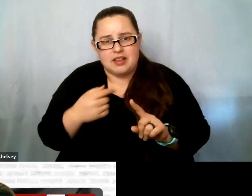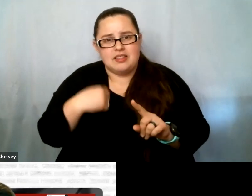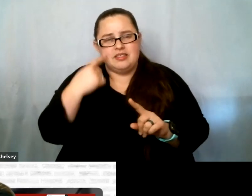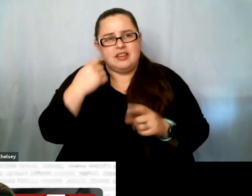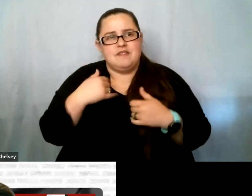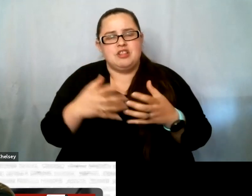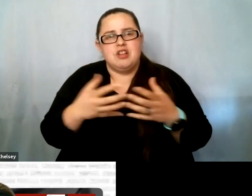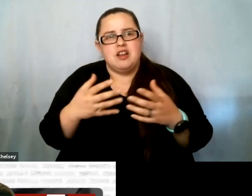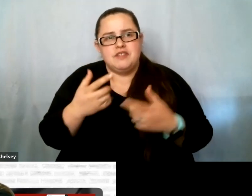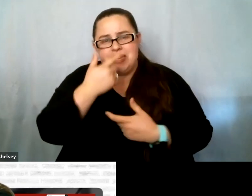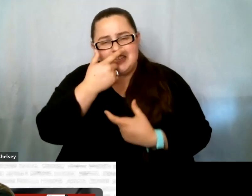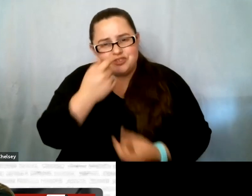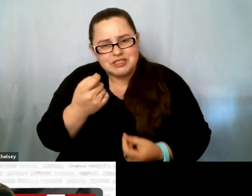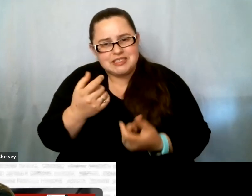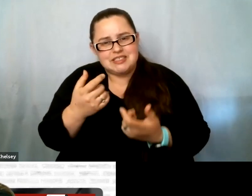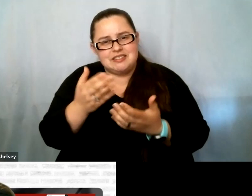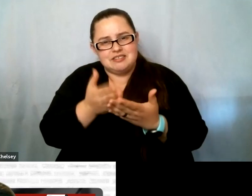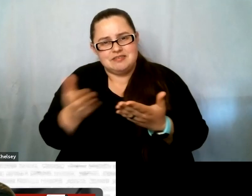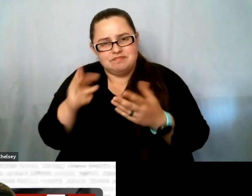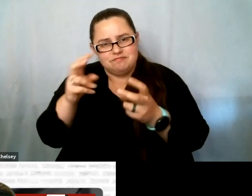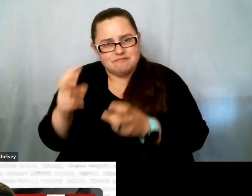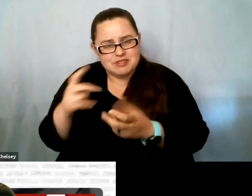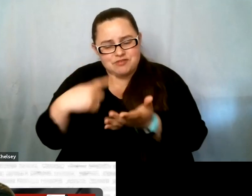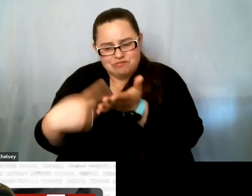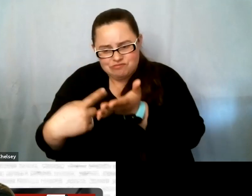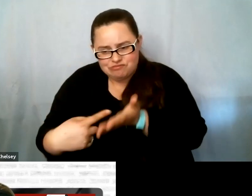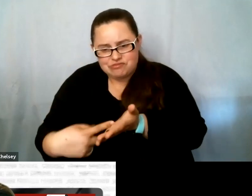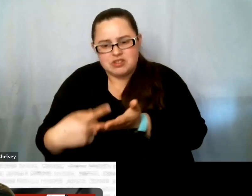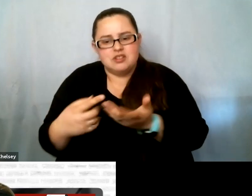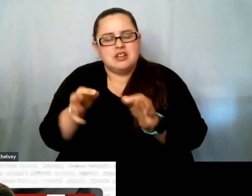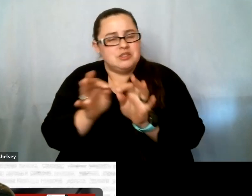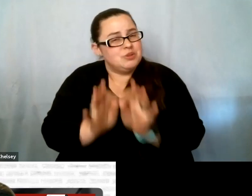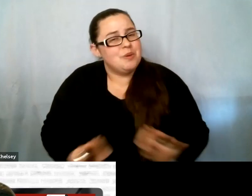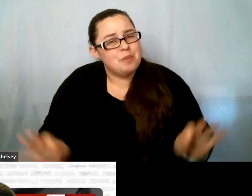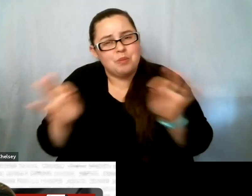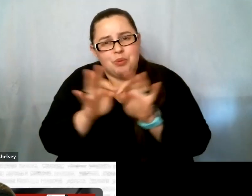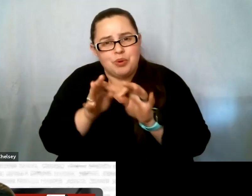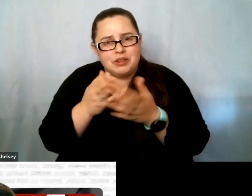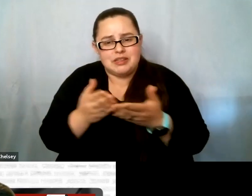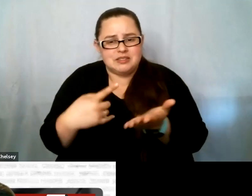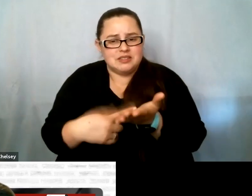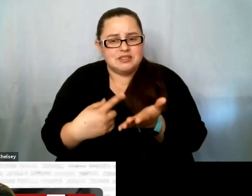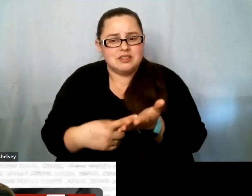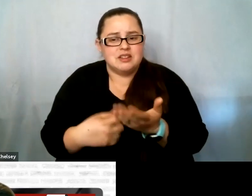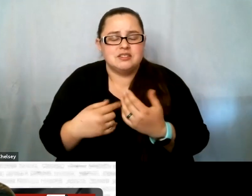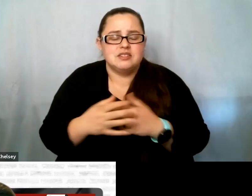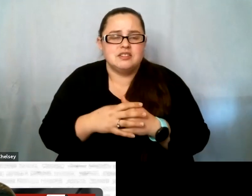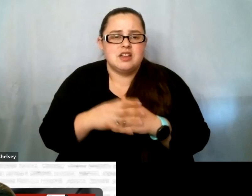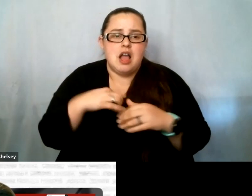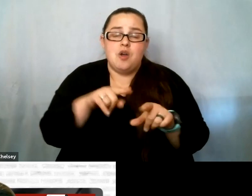things to talk about. Very important stuff to talk about. I also teach modern US history,